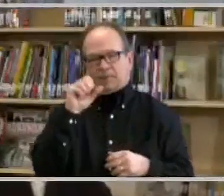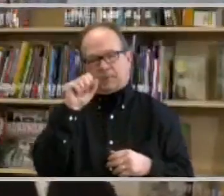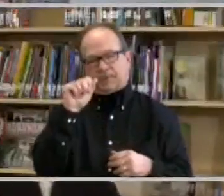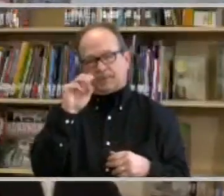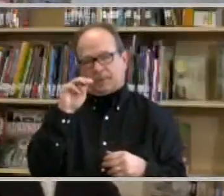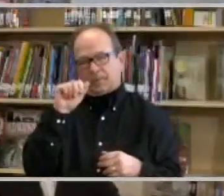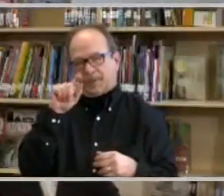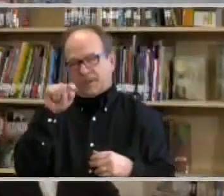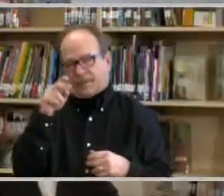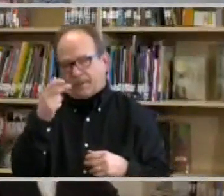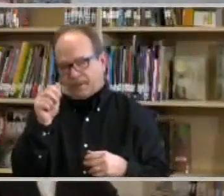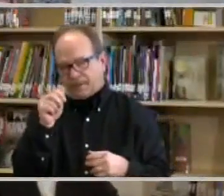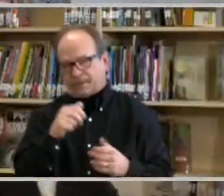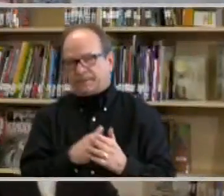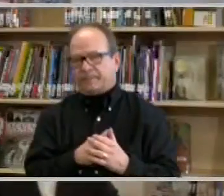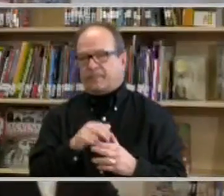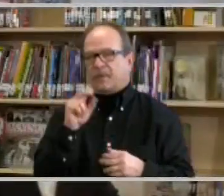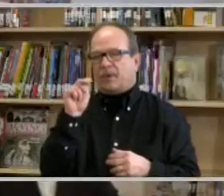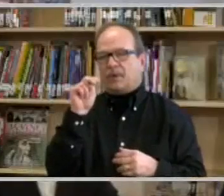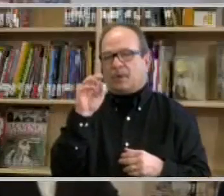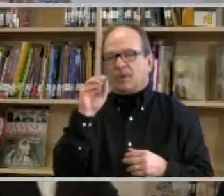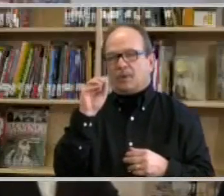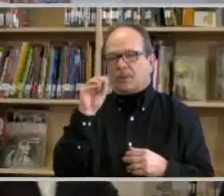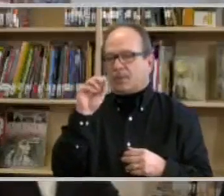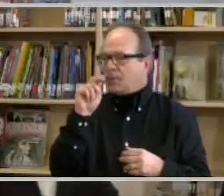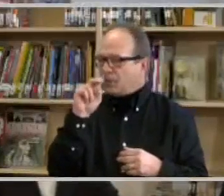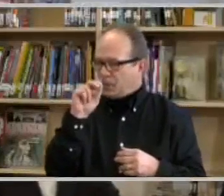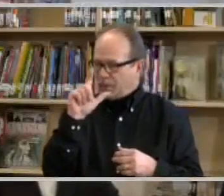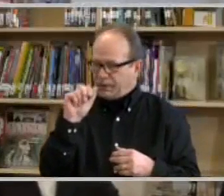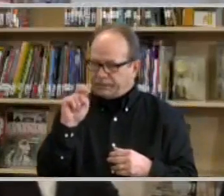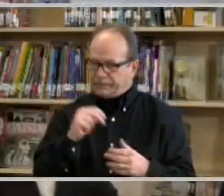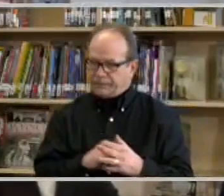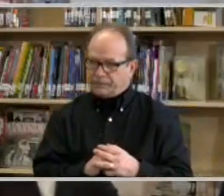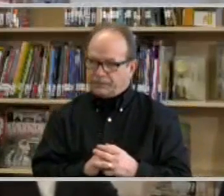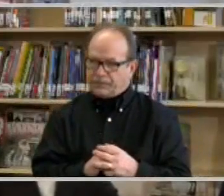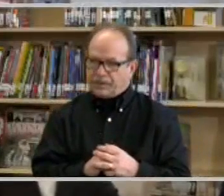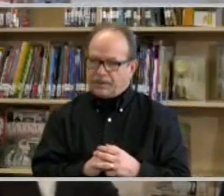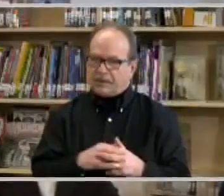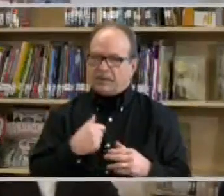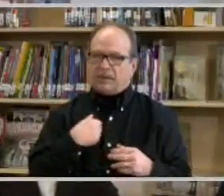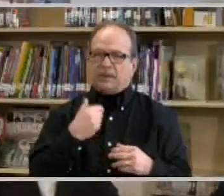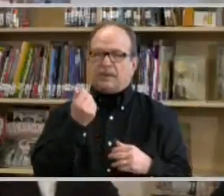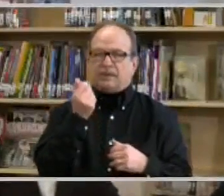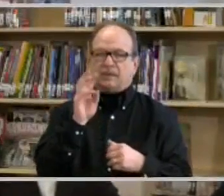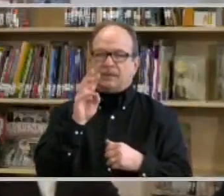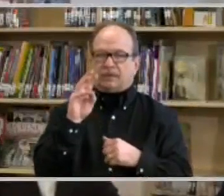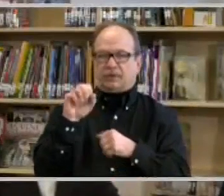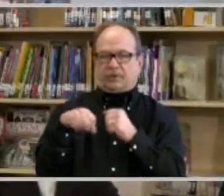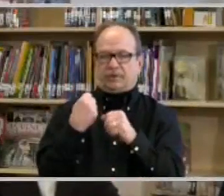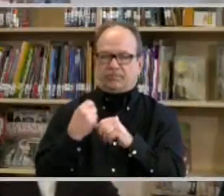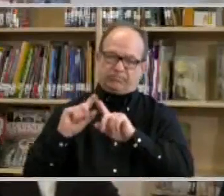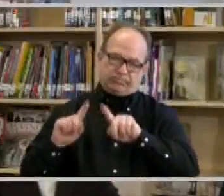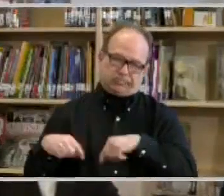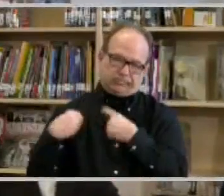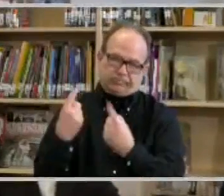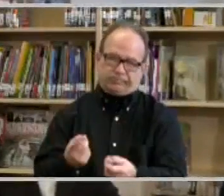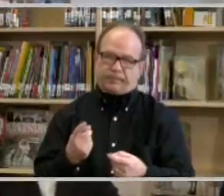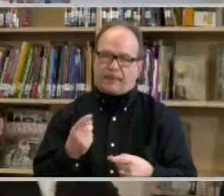HI. I'M SAMANTHA NOLAN, AND FOR THE PAST 16 YEARS, I'VE BEEN HELPING